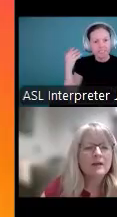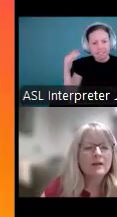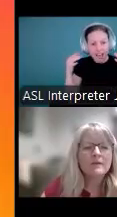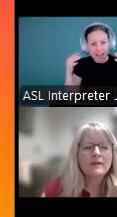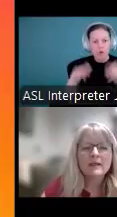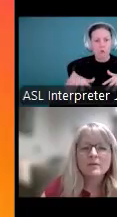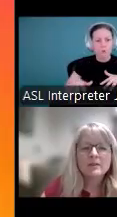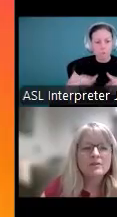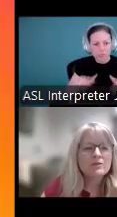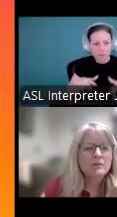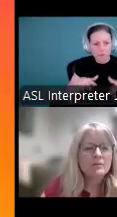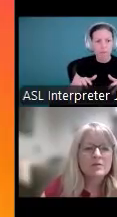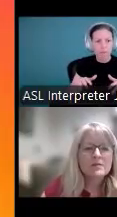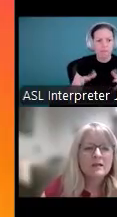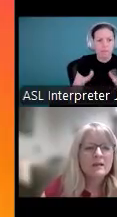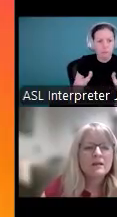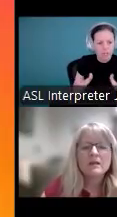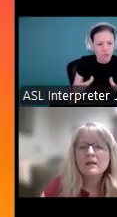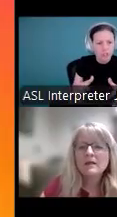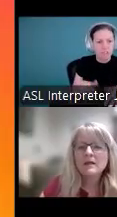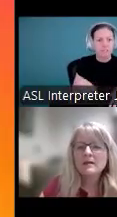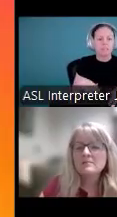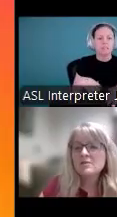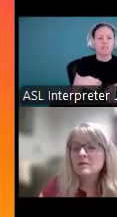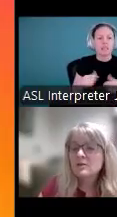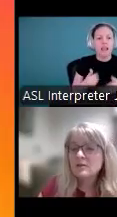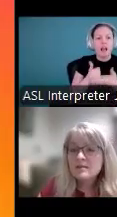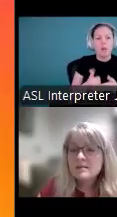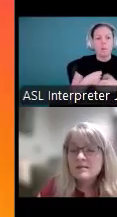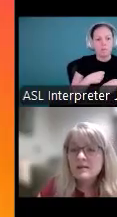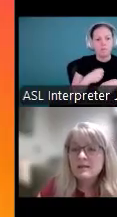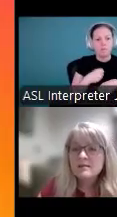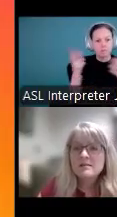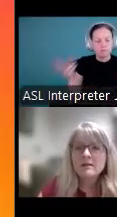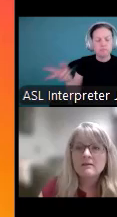way for language from usic to alert us to things in the